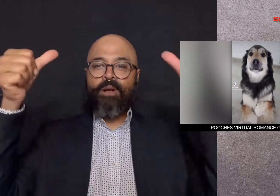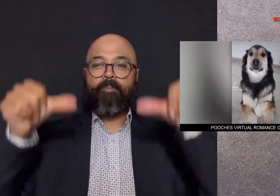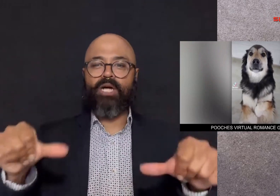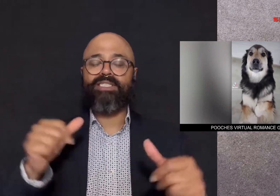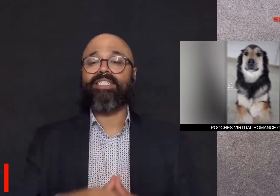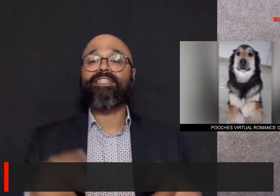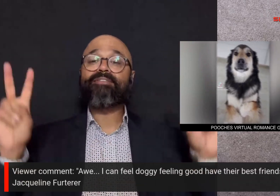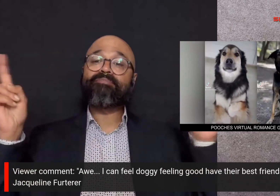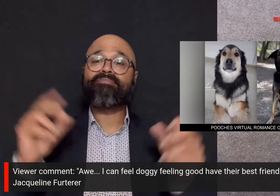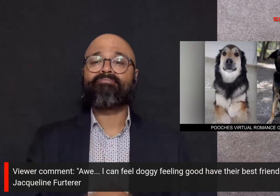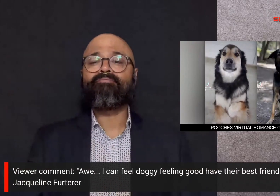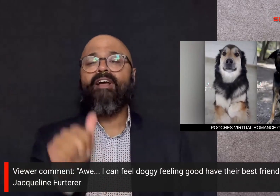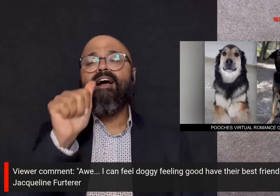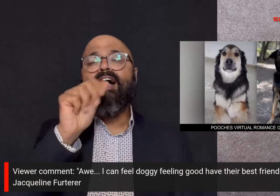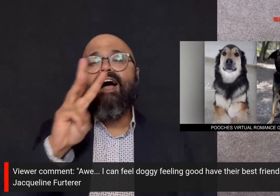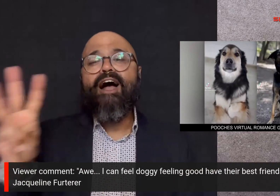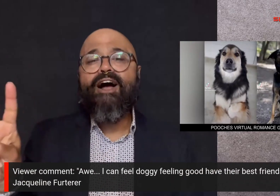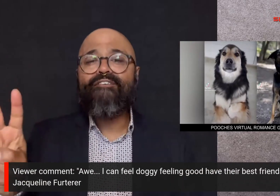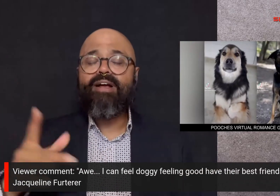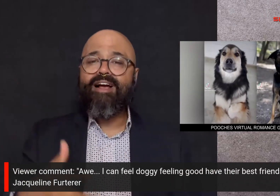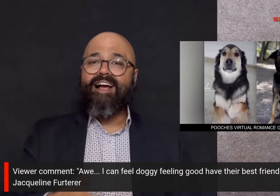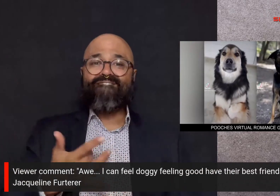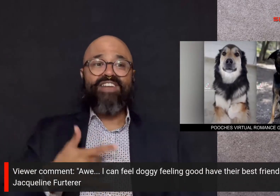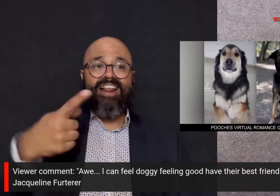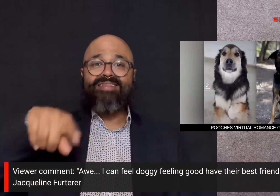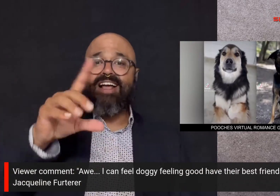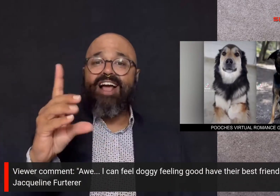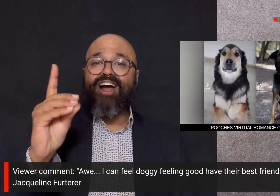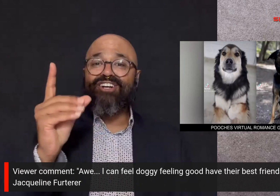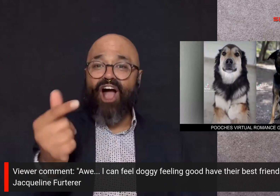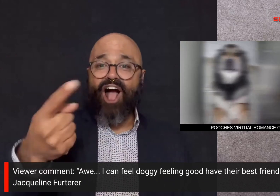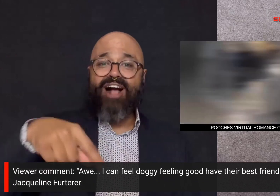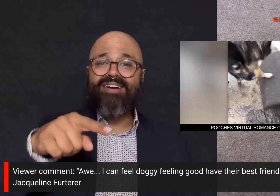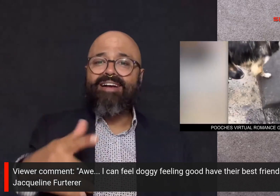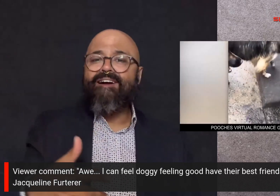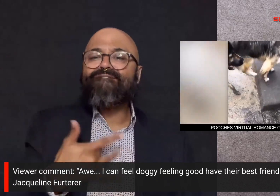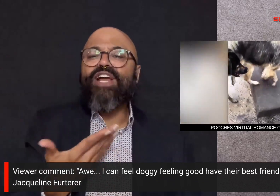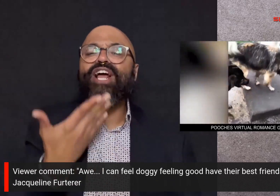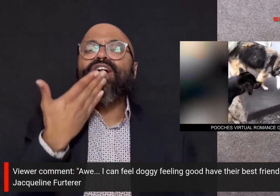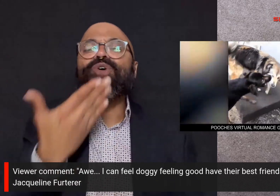awww I can feel the doggy feeling good to have their best friend back